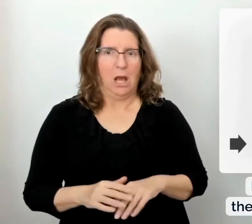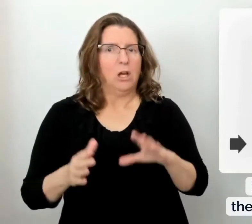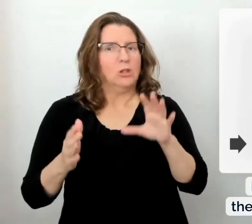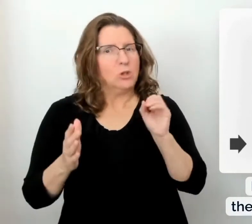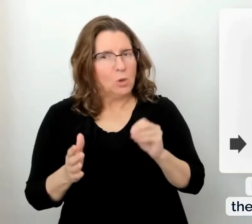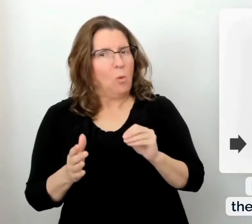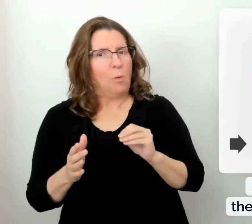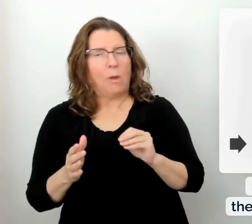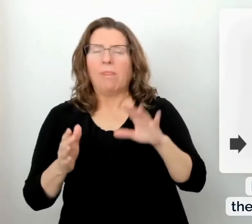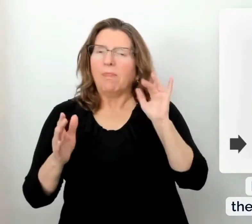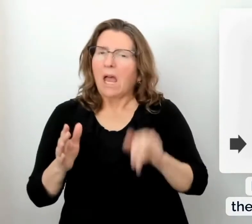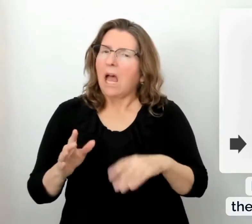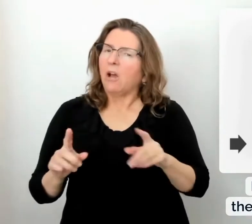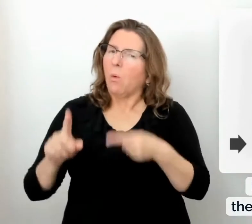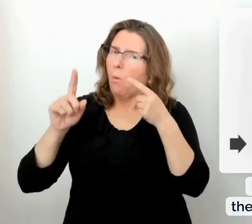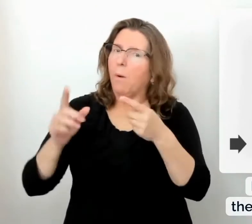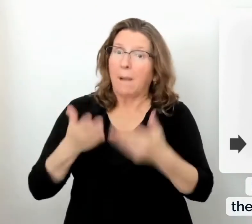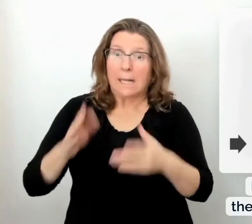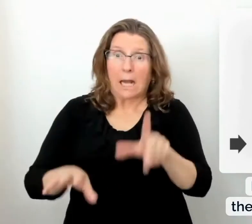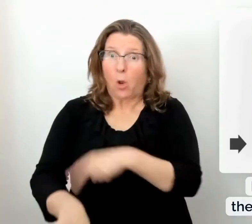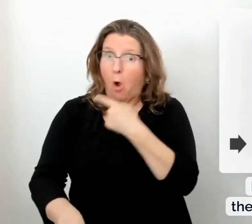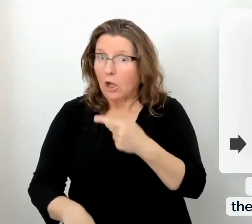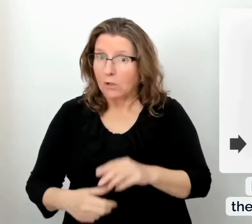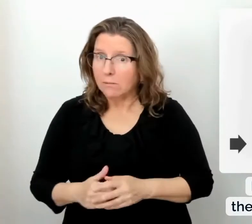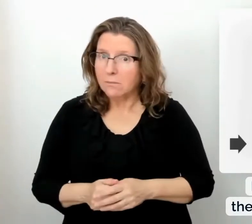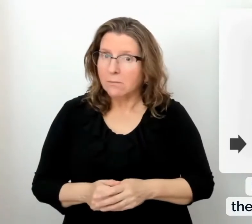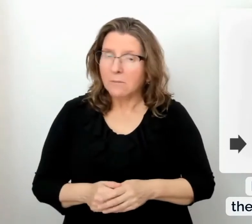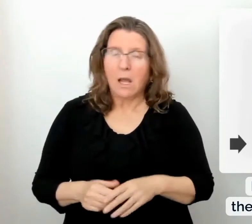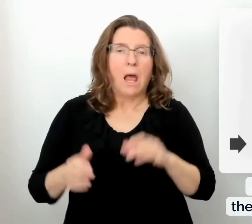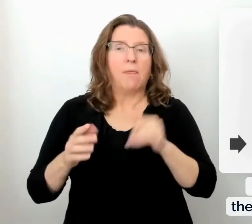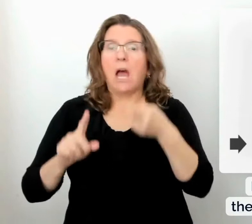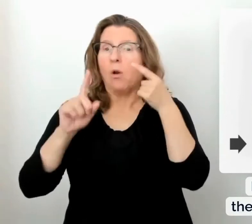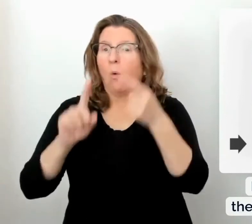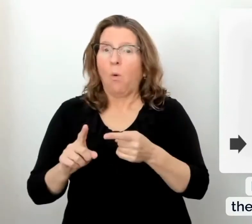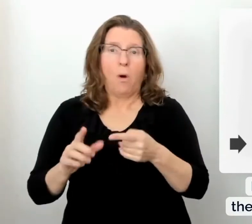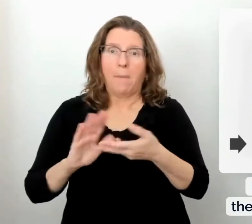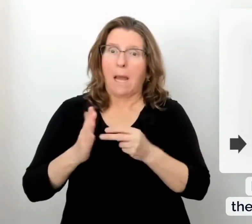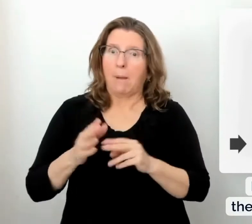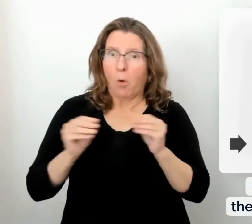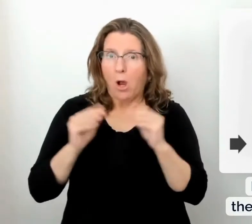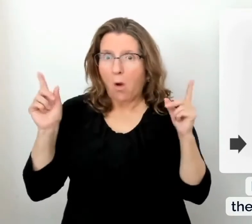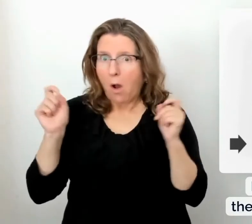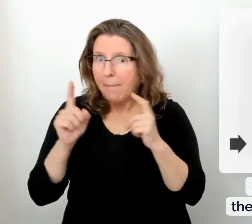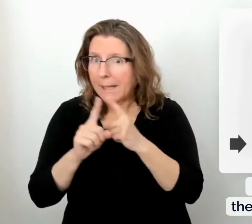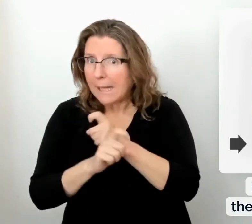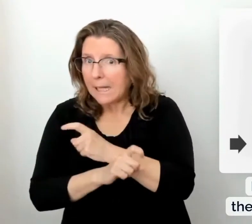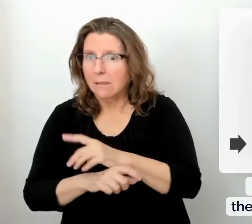This includes taking more time, if necessary, to get there. It may take a complicated route.